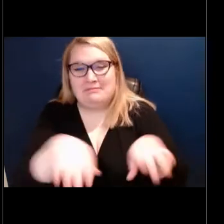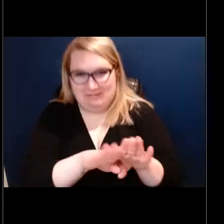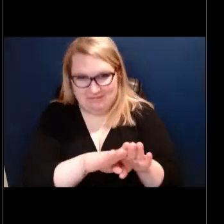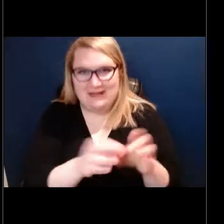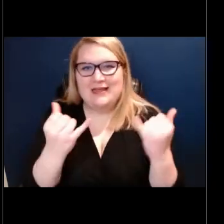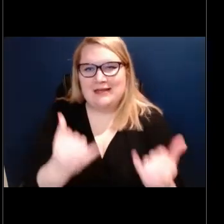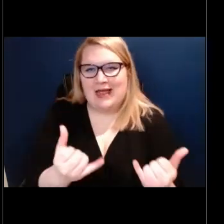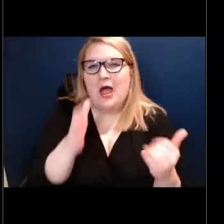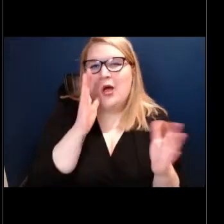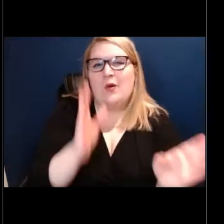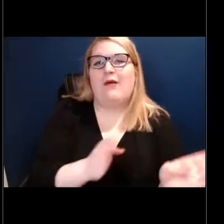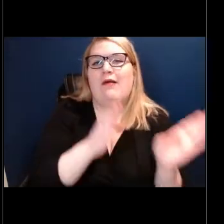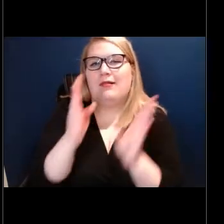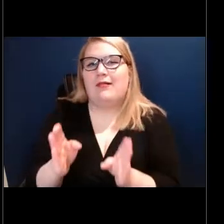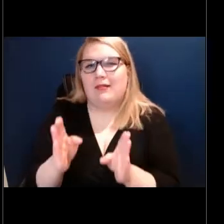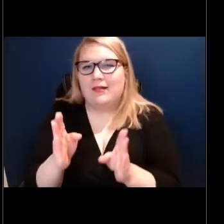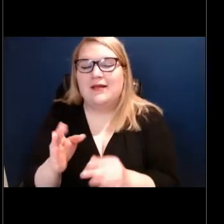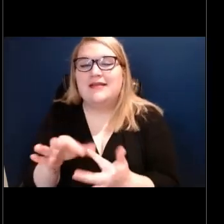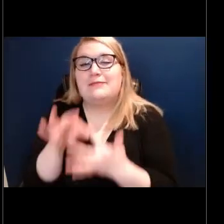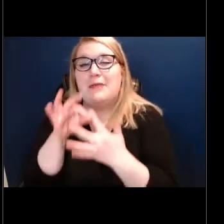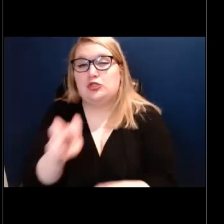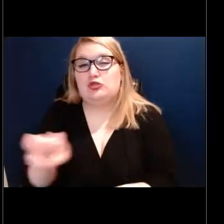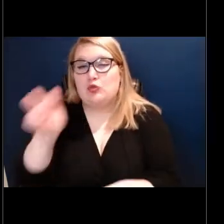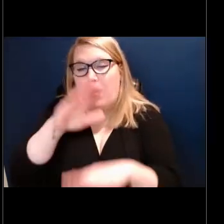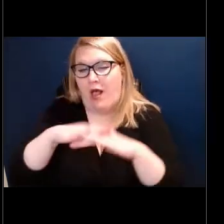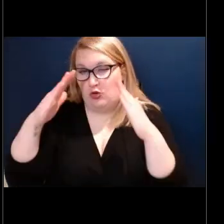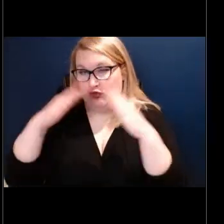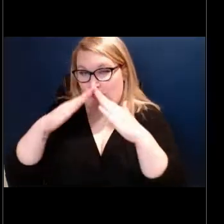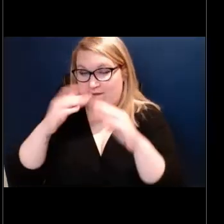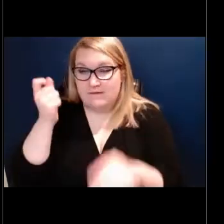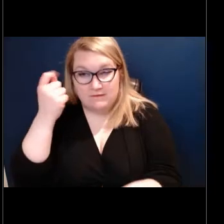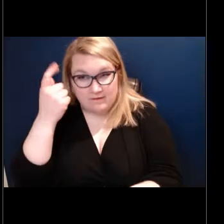and go up to a special tour of the roof. But before we do that, we'll go ahead